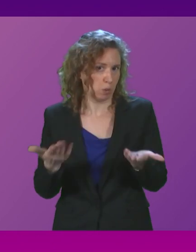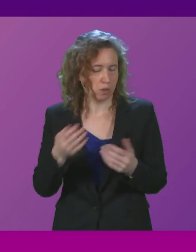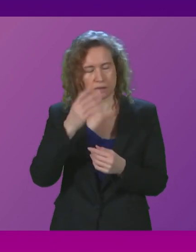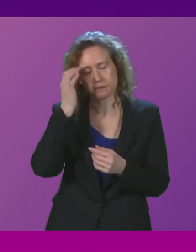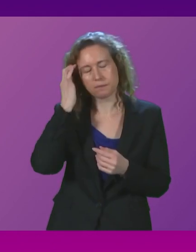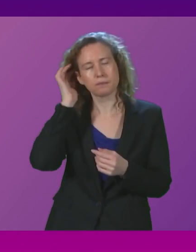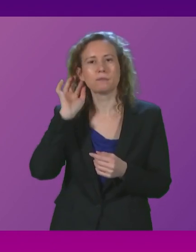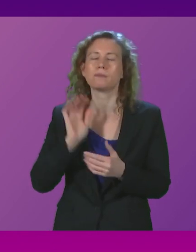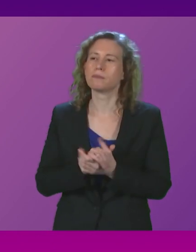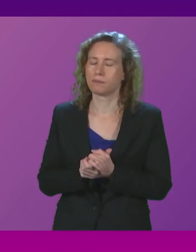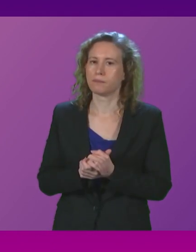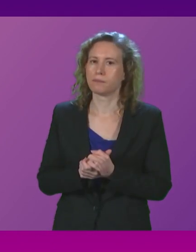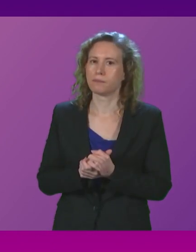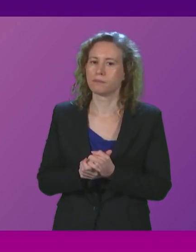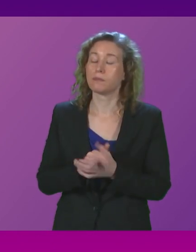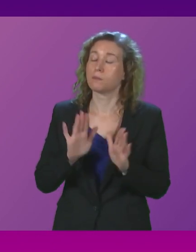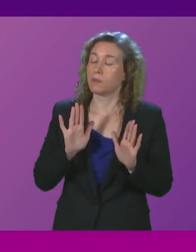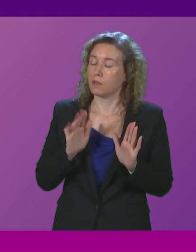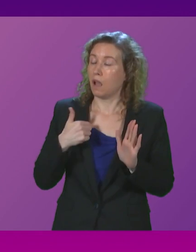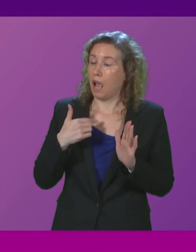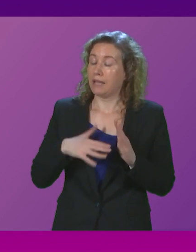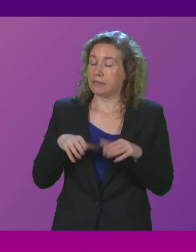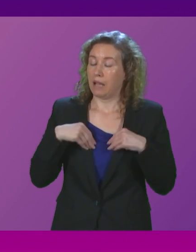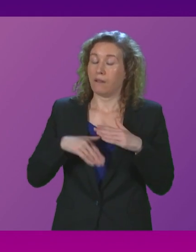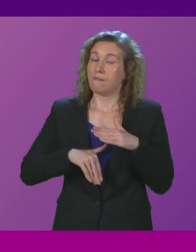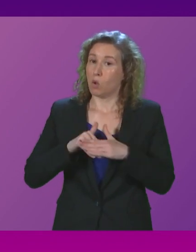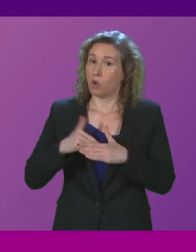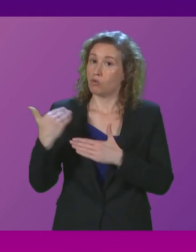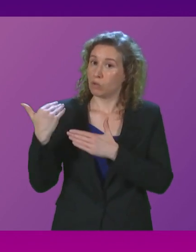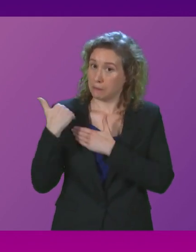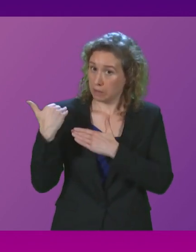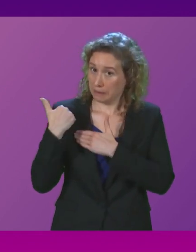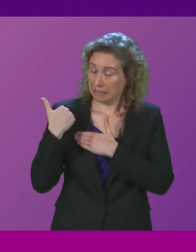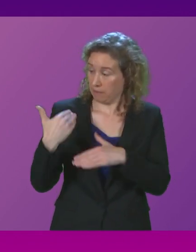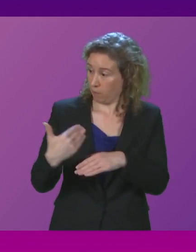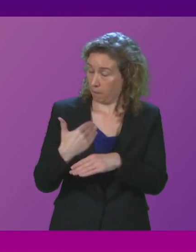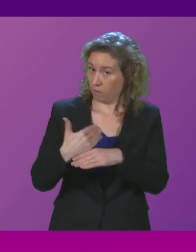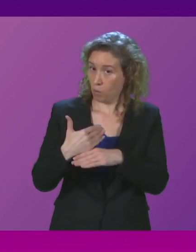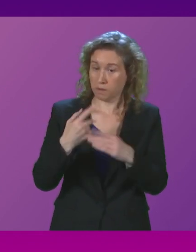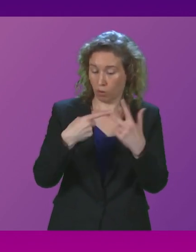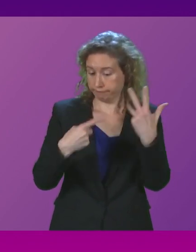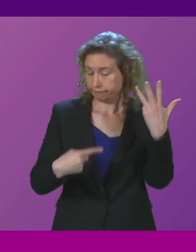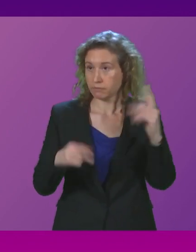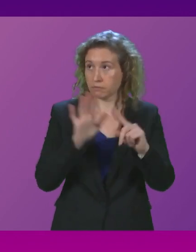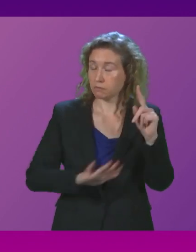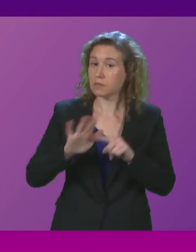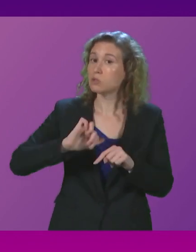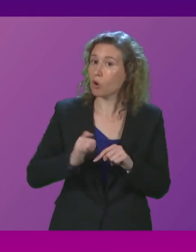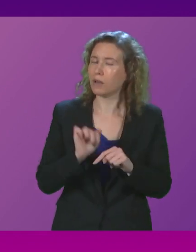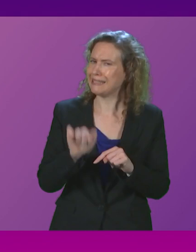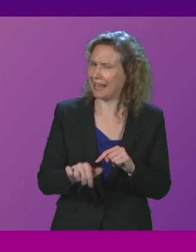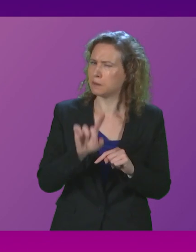Although I take full responsibility for performance across all of these things in Scotland, the